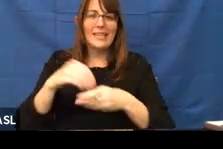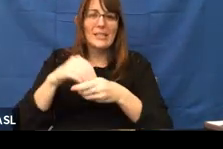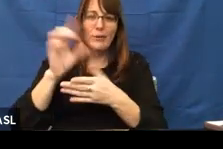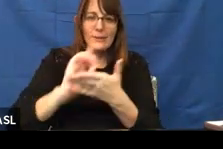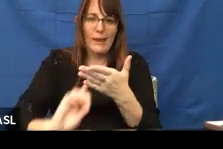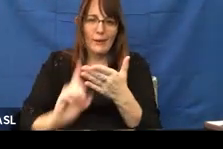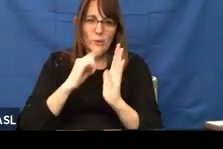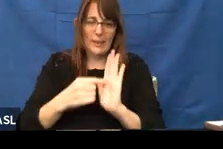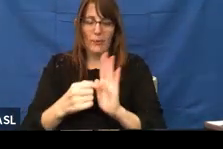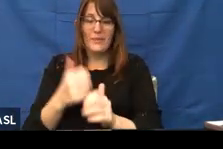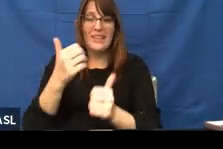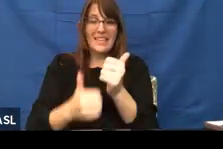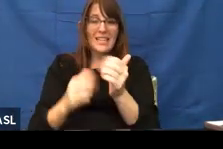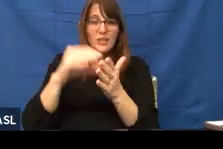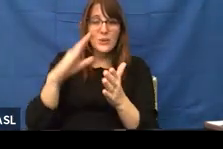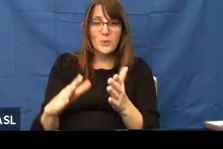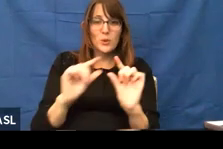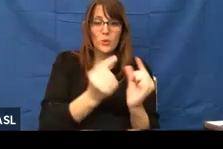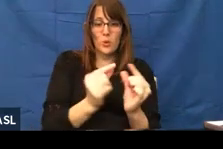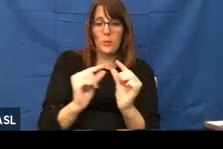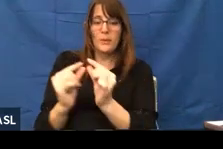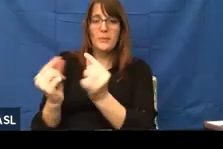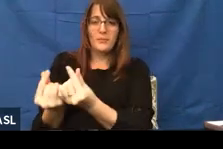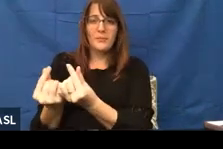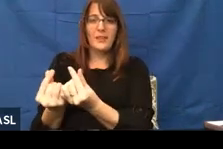Allison Frenzel : Each student group is assigned a different room of a home.